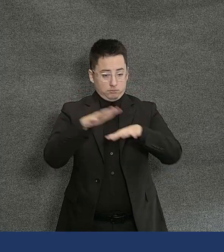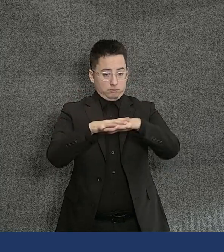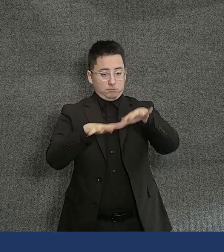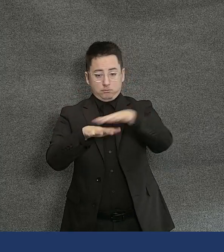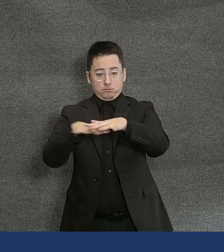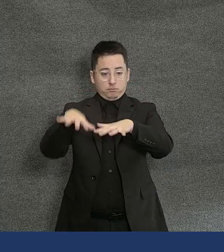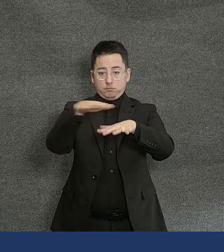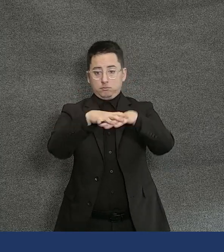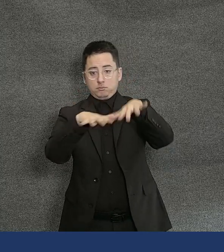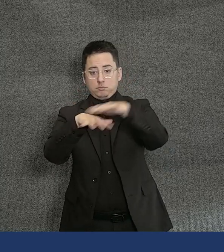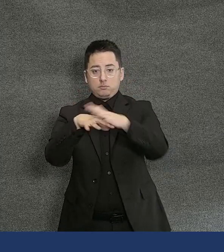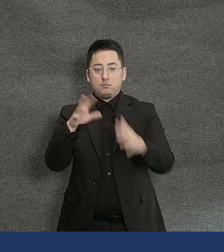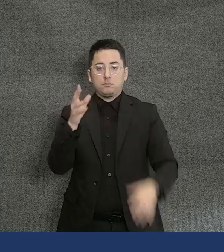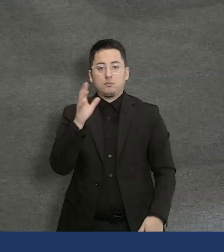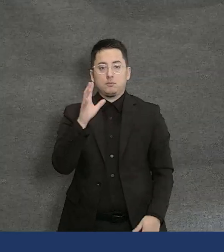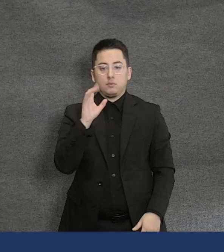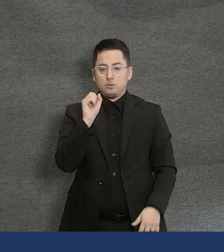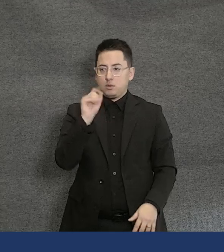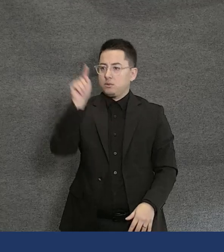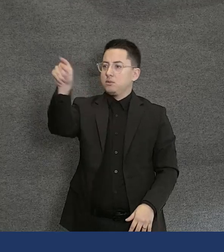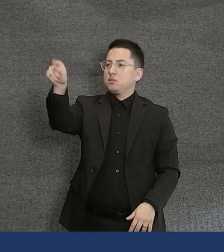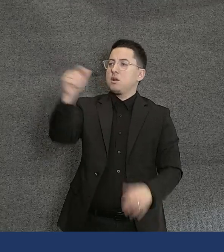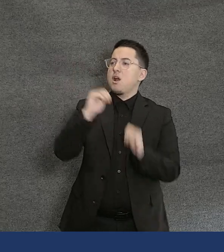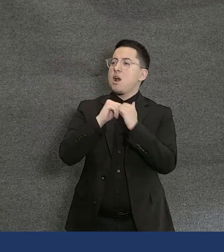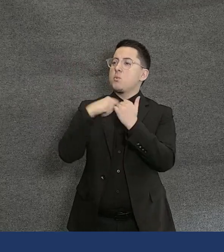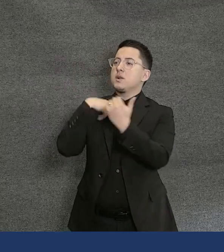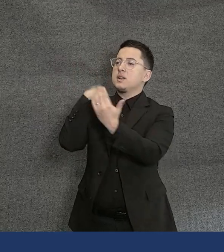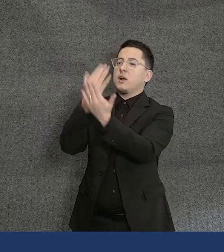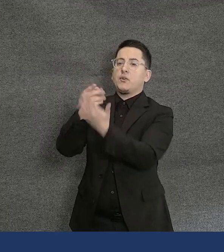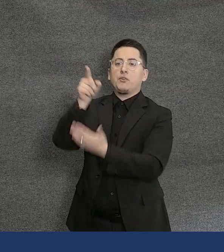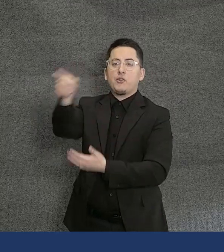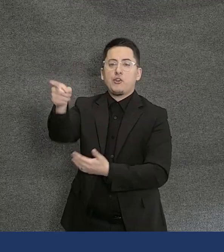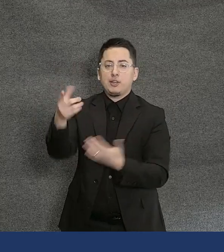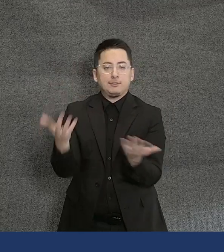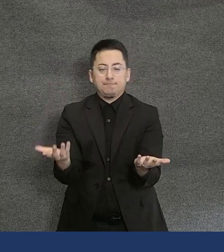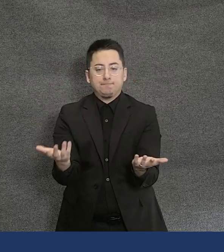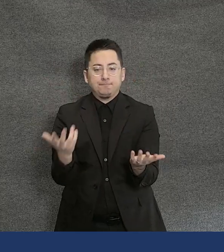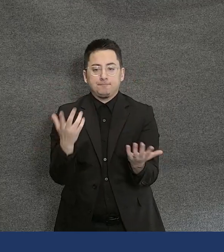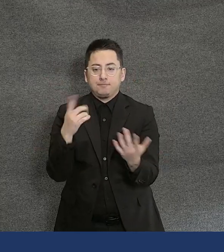to provide testimony, to access legislators, to access experts.